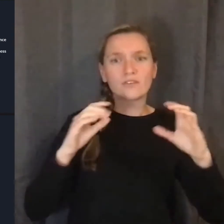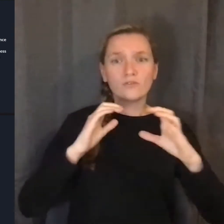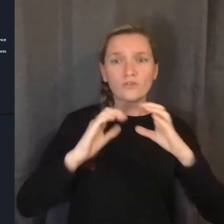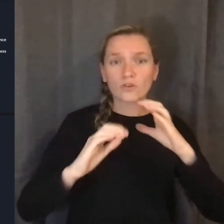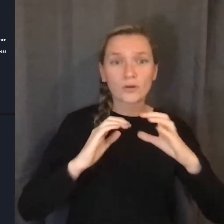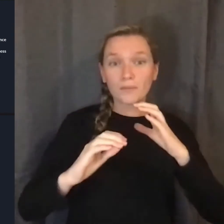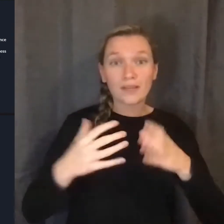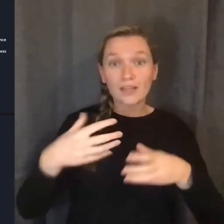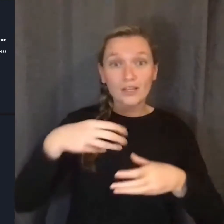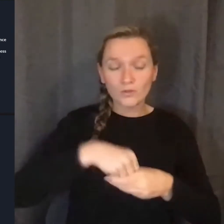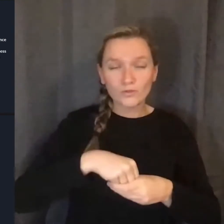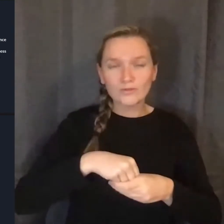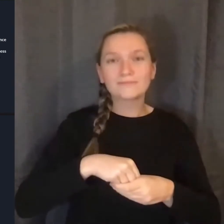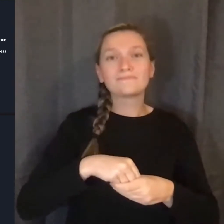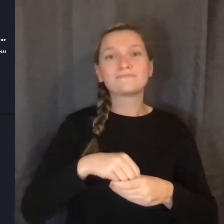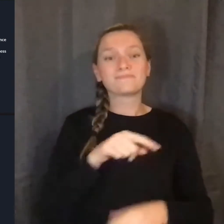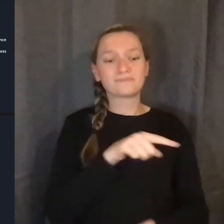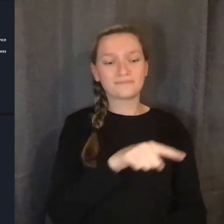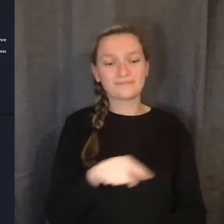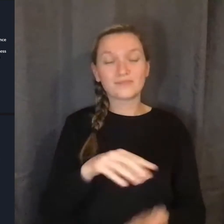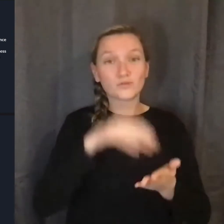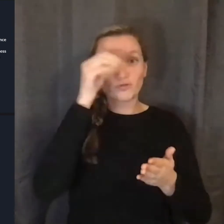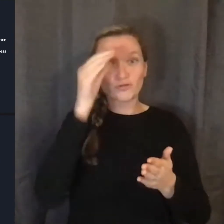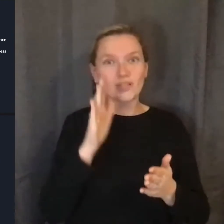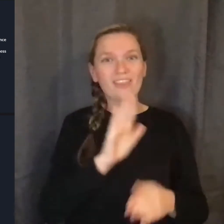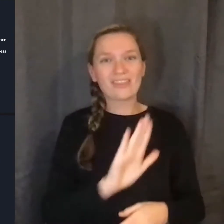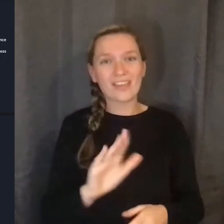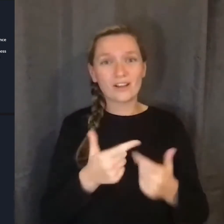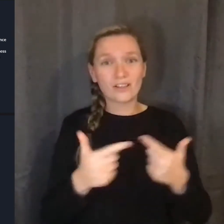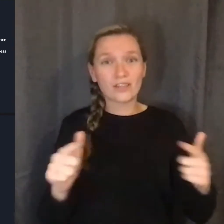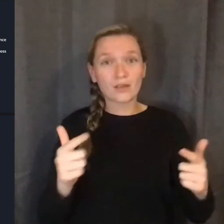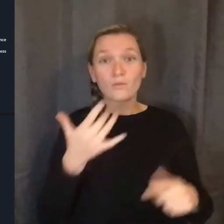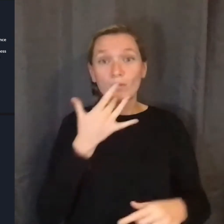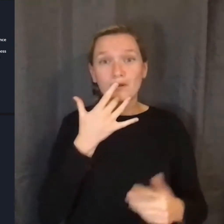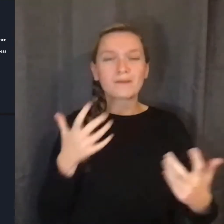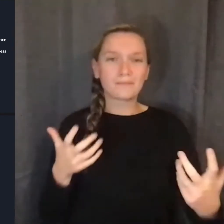communication includes matching the students language preferences.